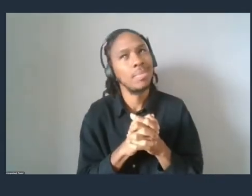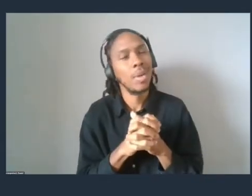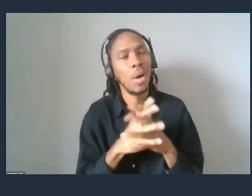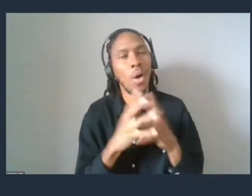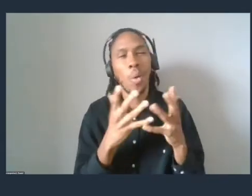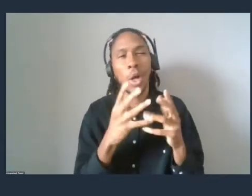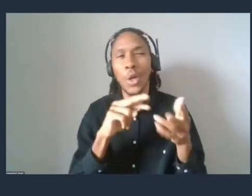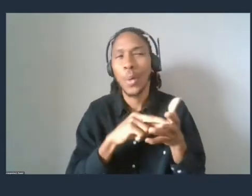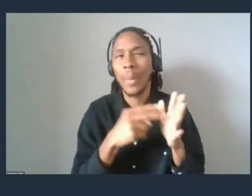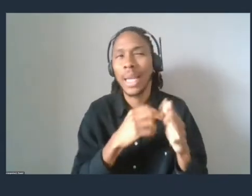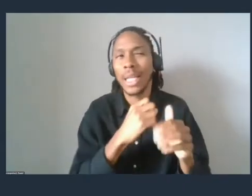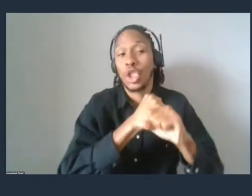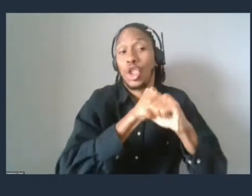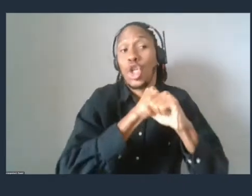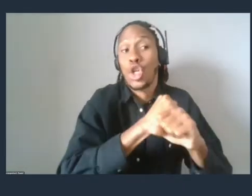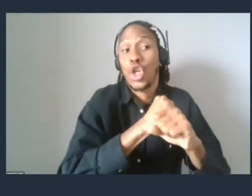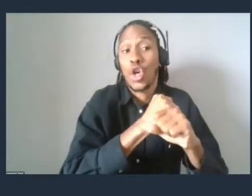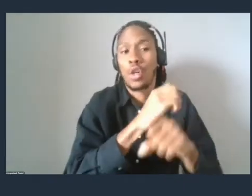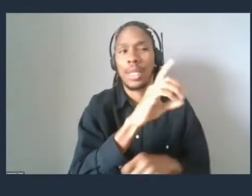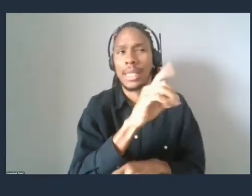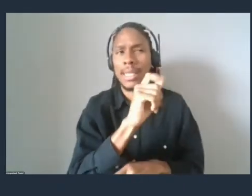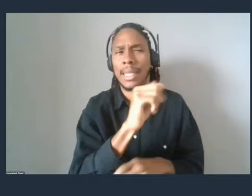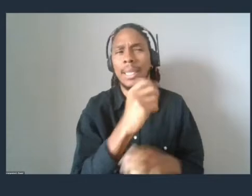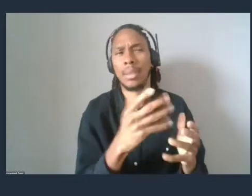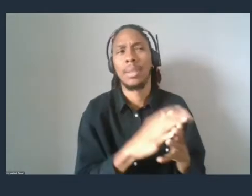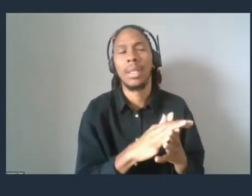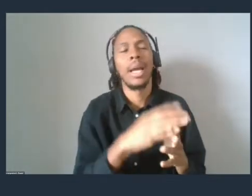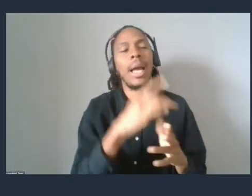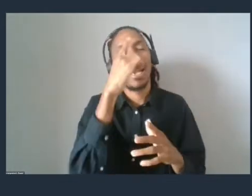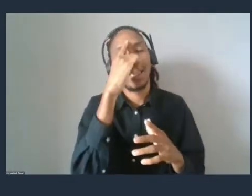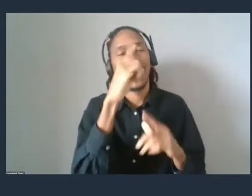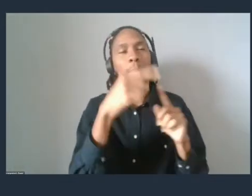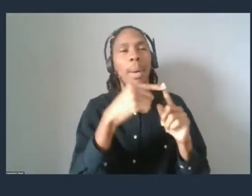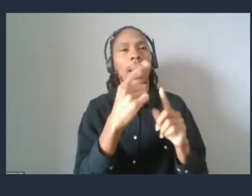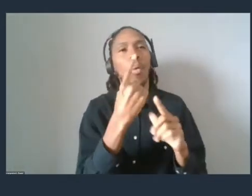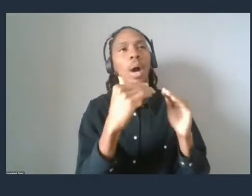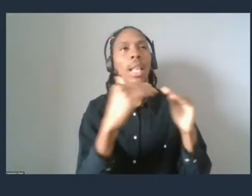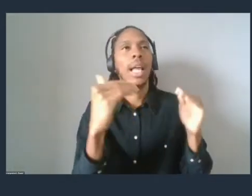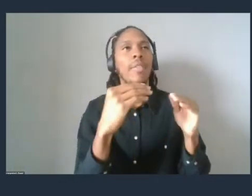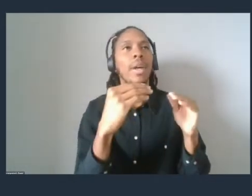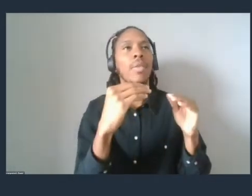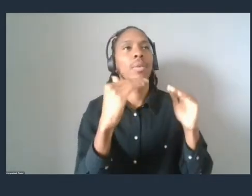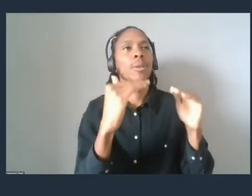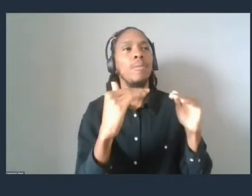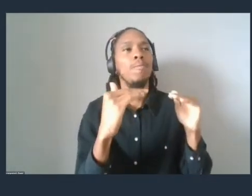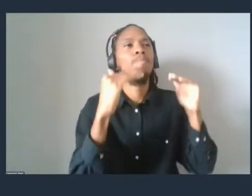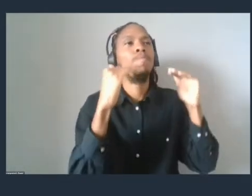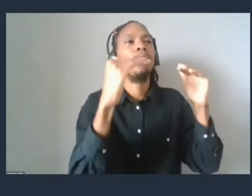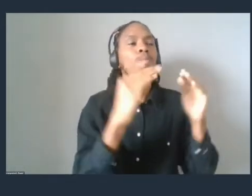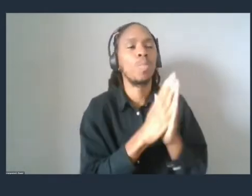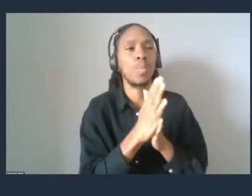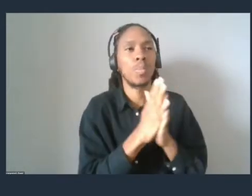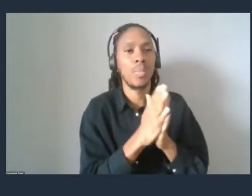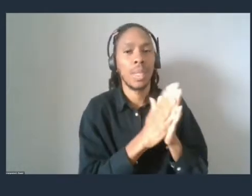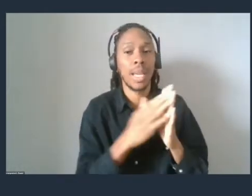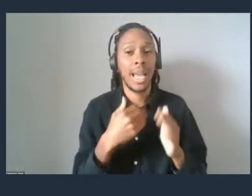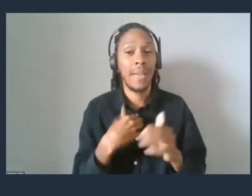Well, if you think about it sort of one level more deeply, there are actually two levels